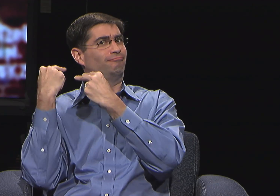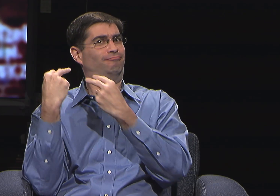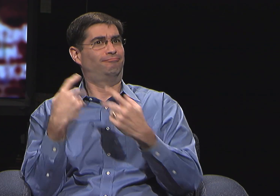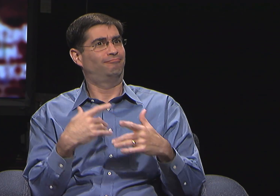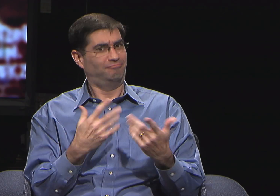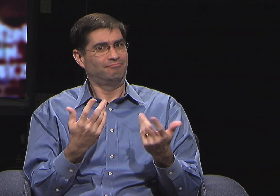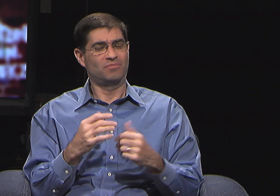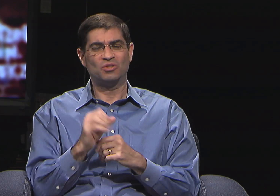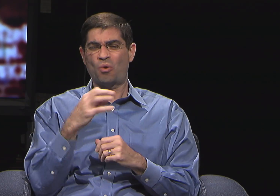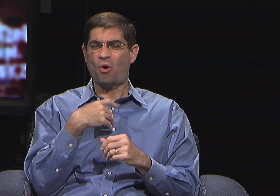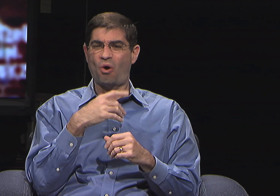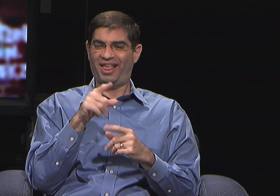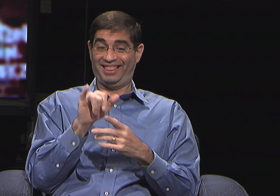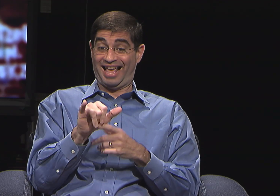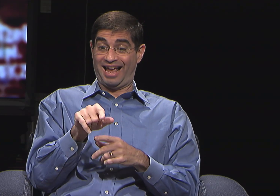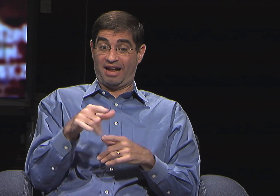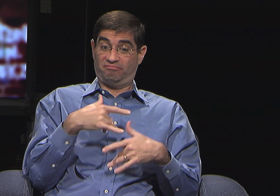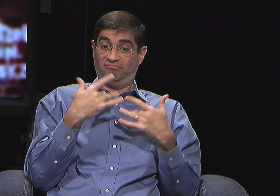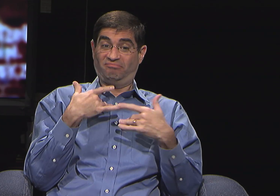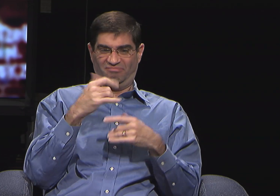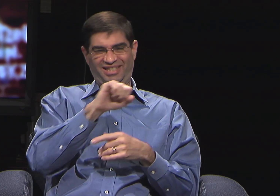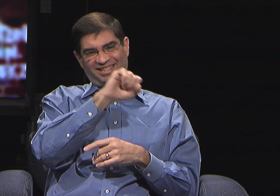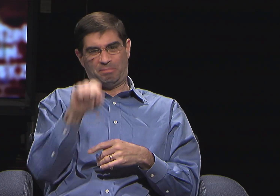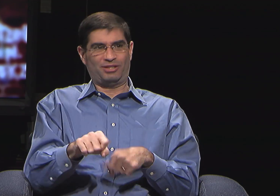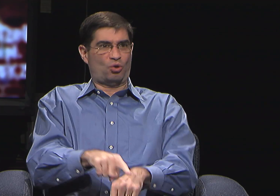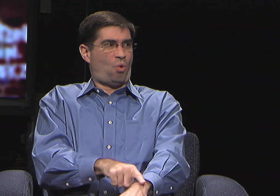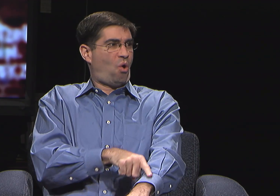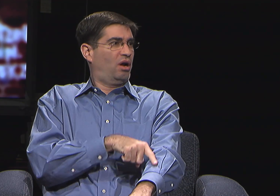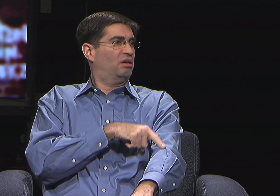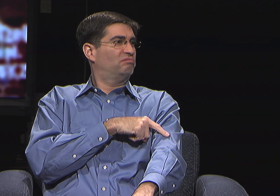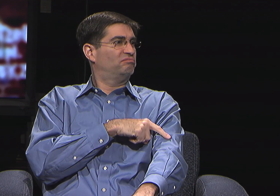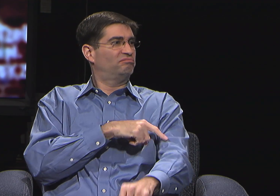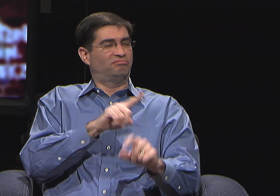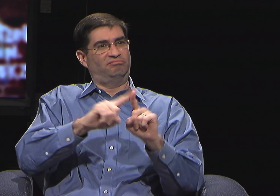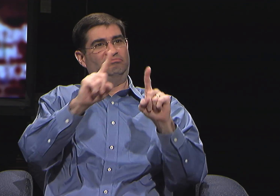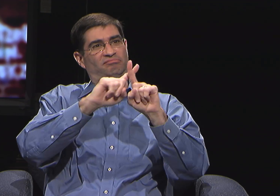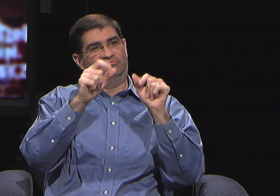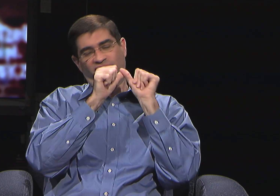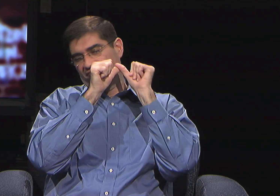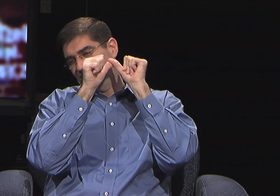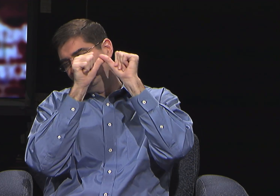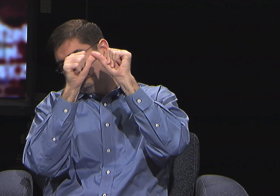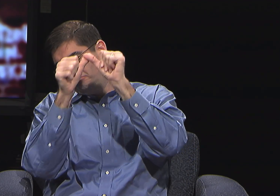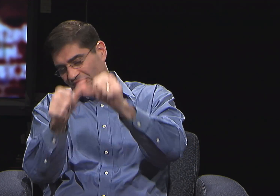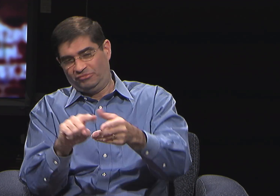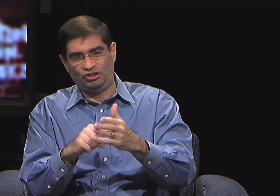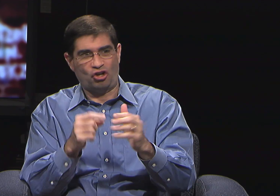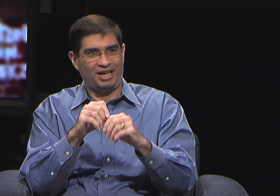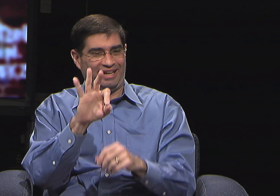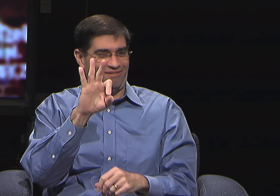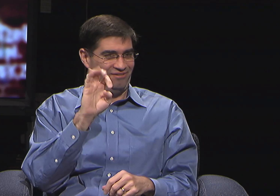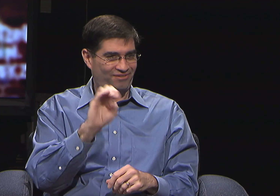what do they remember? We have a semester-long series of events starting in February.